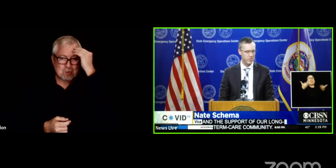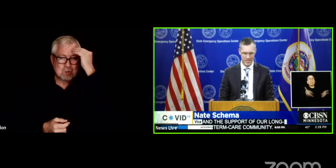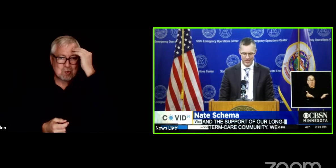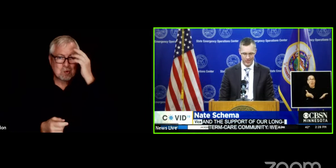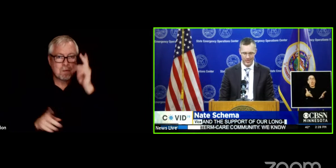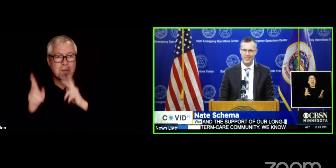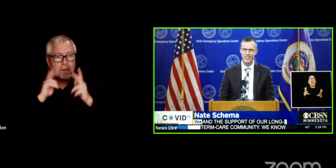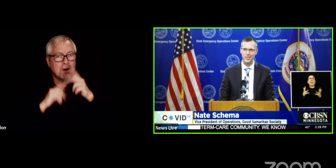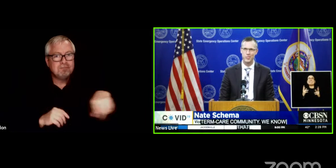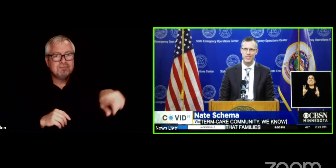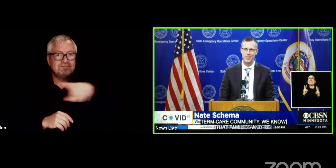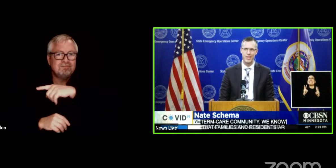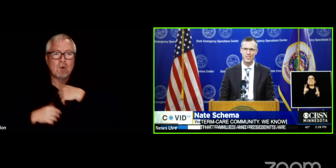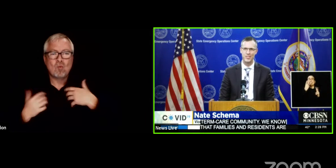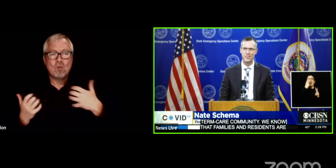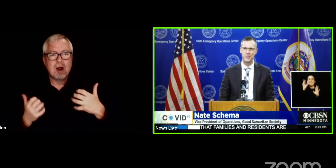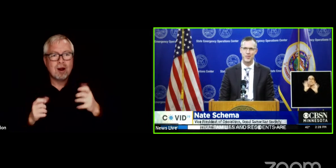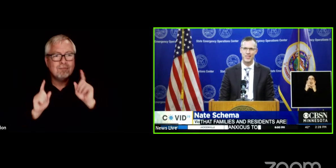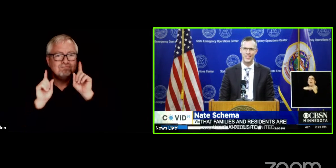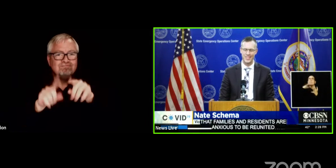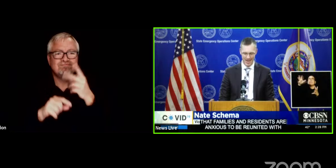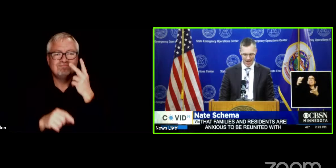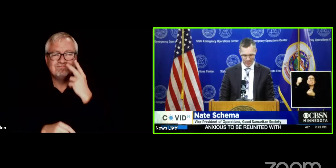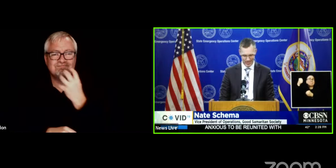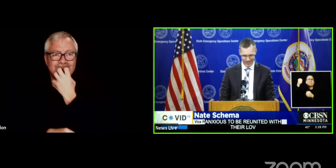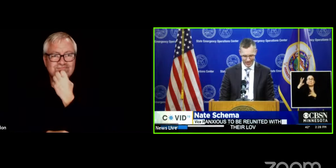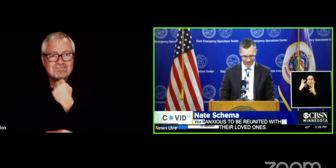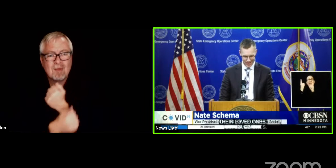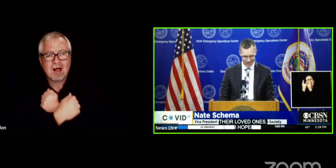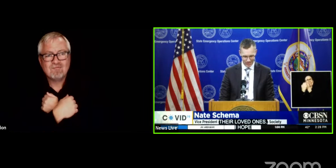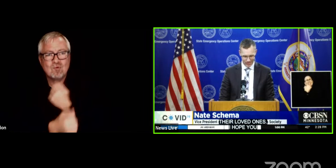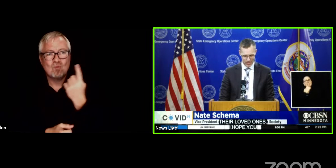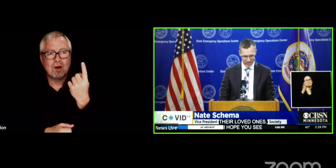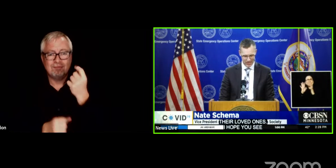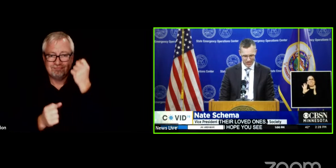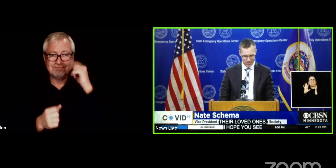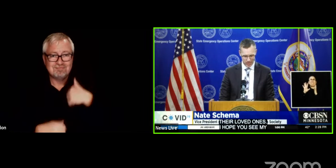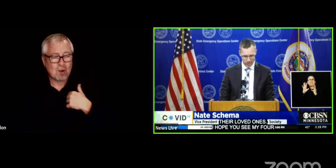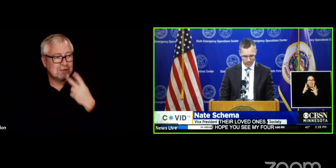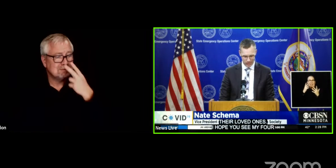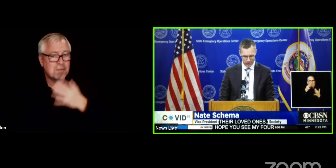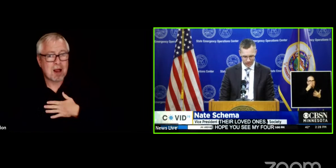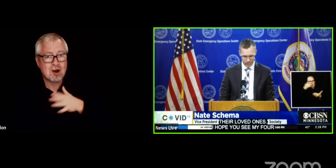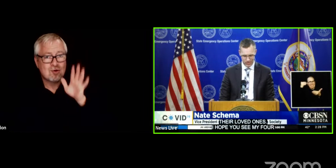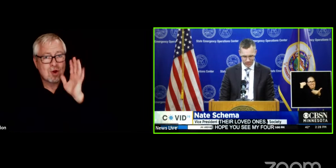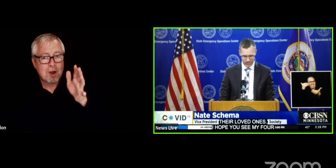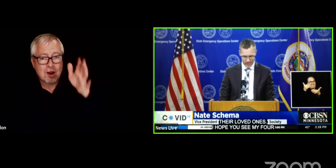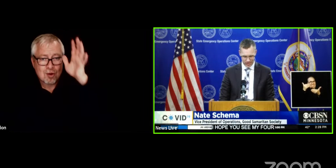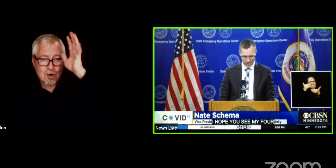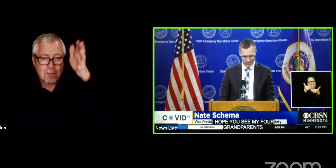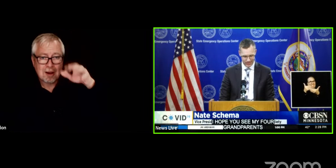MINNESOTA, THIS CHRISTMASTIME BUT I DON'T KNOW THAT'S GOING TO HAPPEN. FOR US TO BE CONTINUES TO BE OPEN TO OUR DOORS TO VISITATION